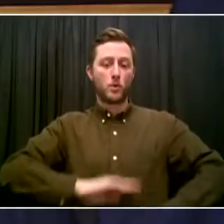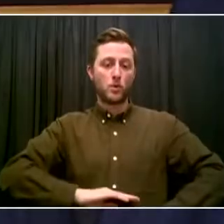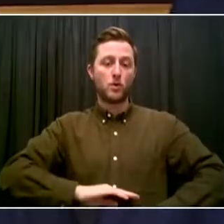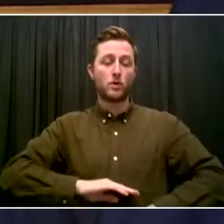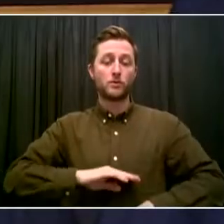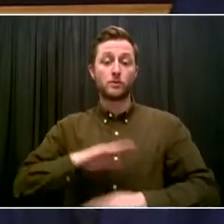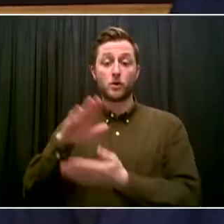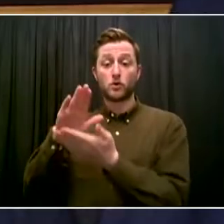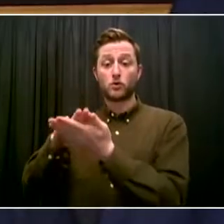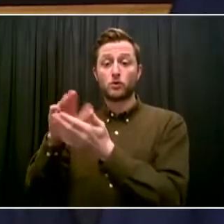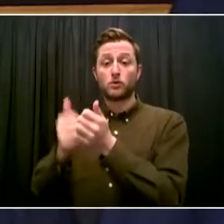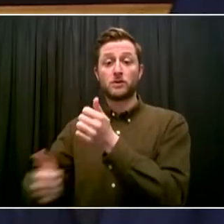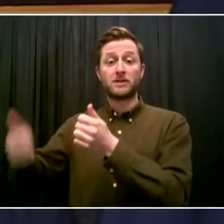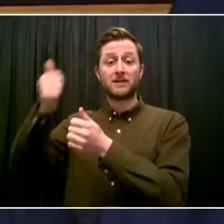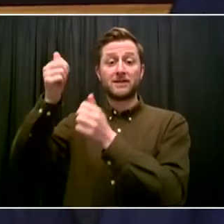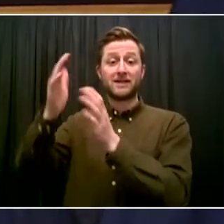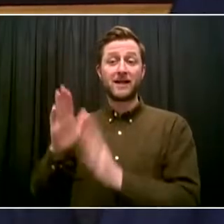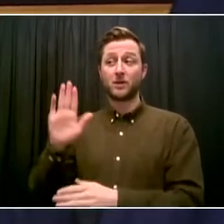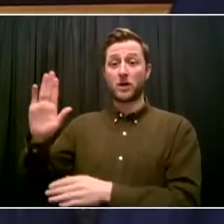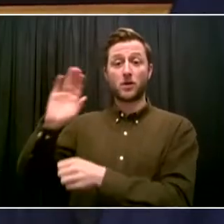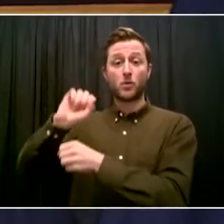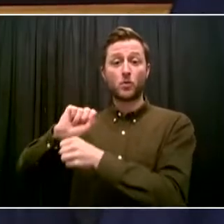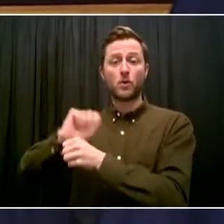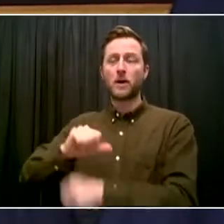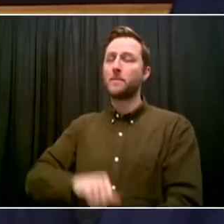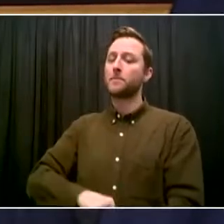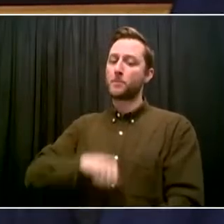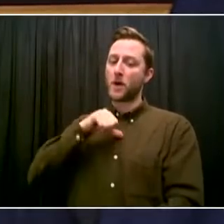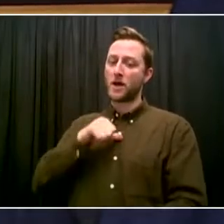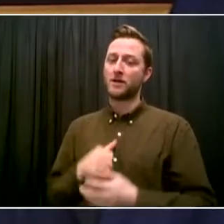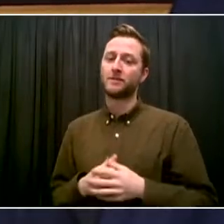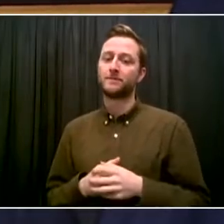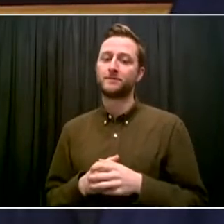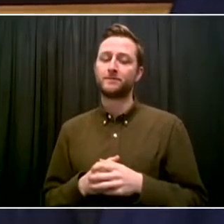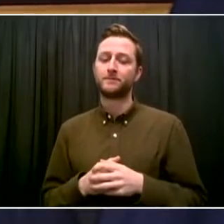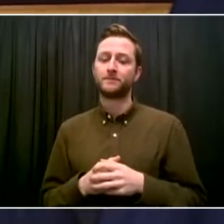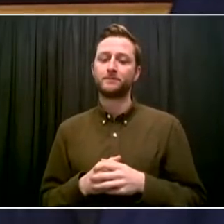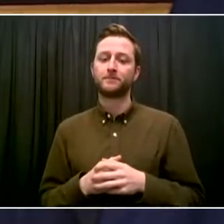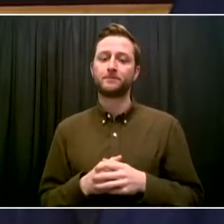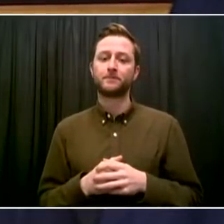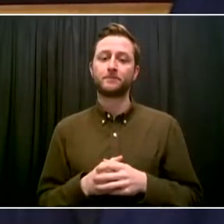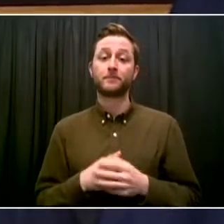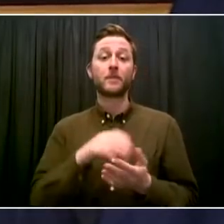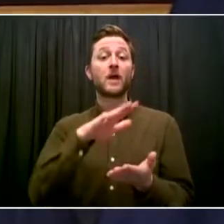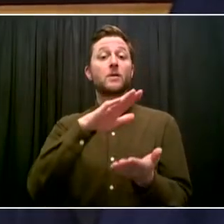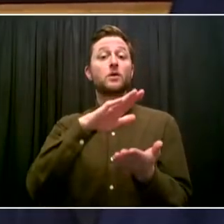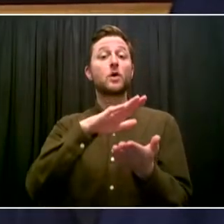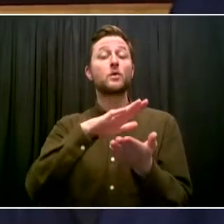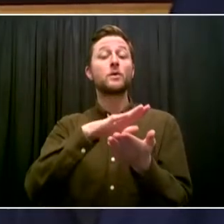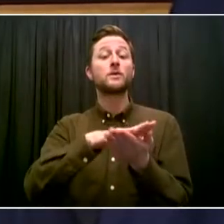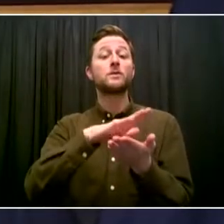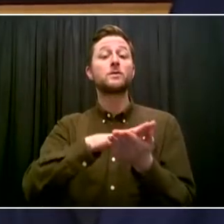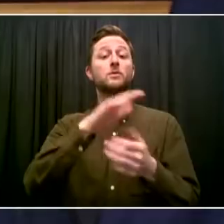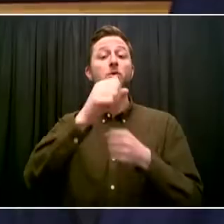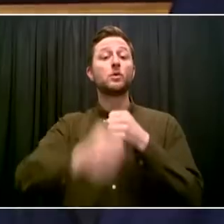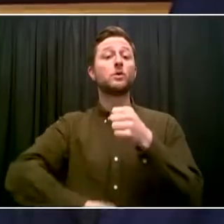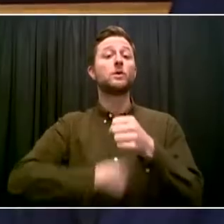HAD A FOUNDATIONAL UNDERSTANDING THAT THEIR CHILDREN HAD A PLACE TO GO IN THE MORNING.